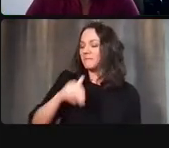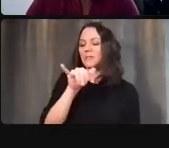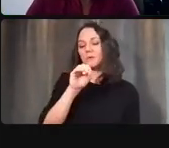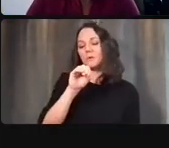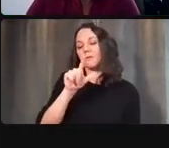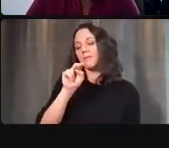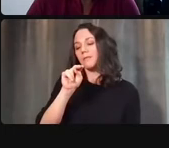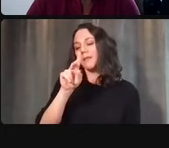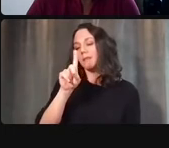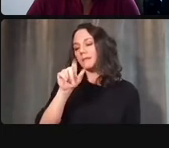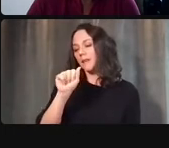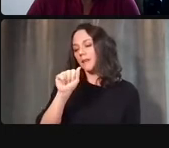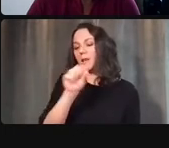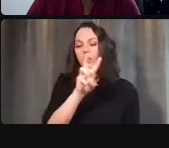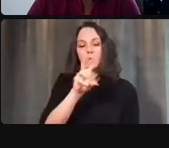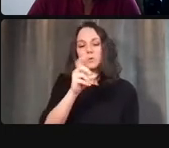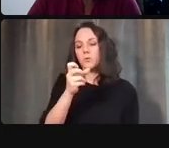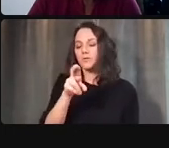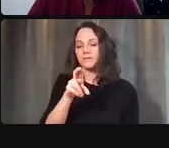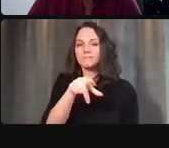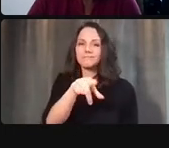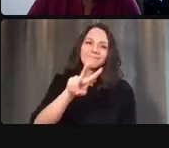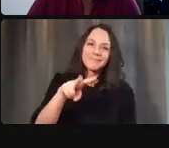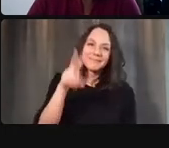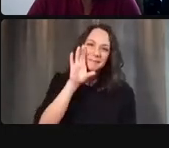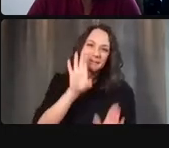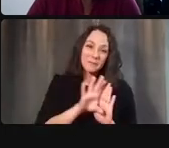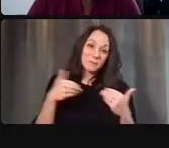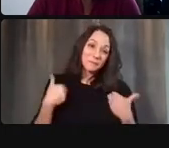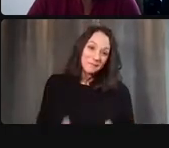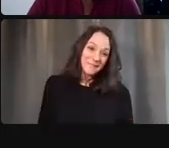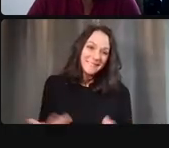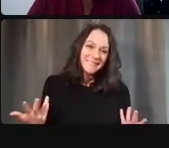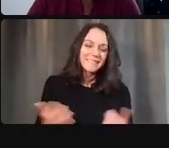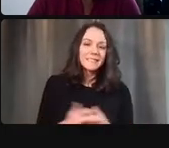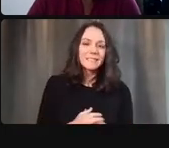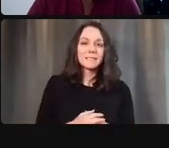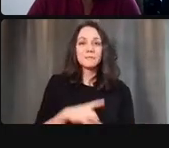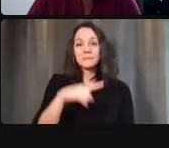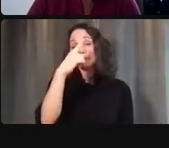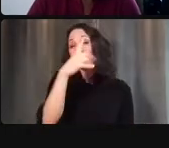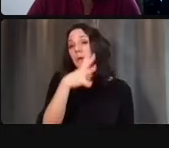This is another picture of me, a black woman, loose Afro,